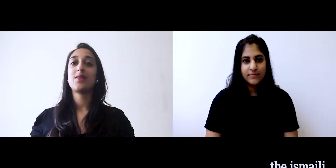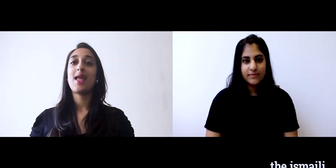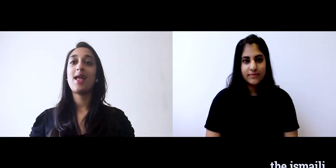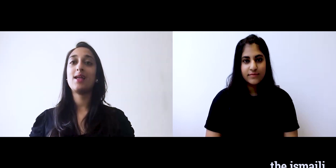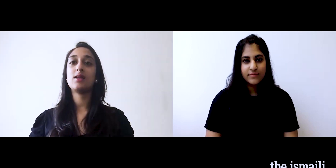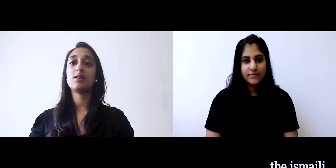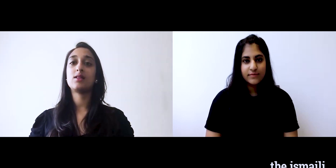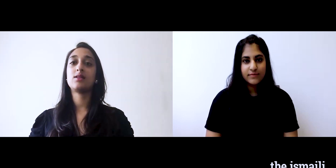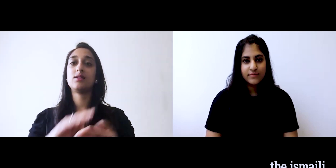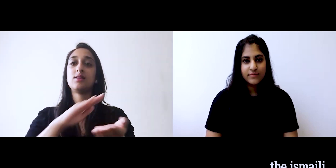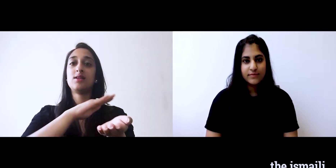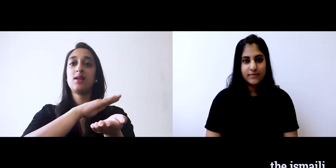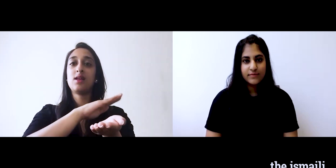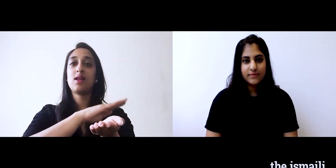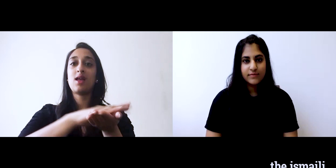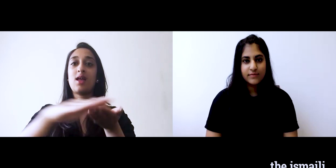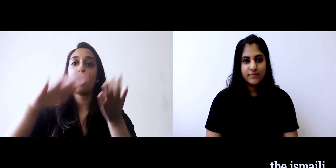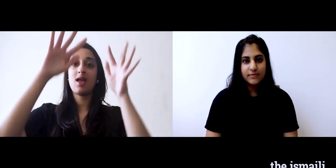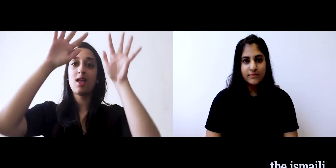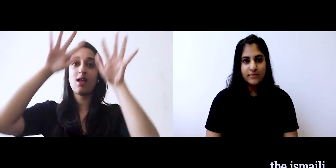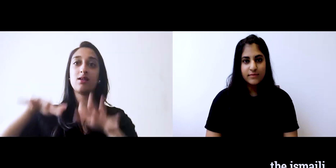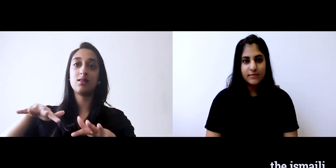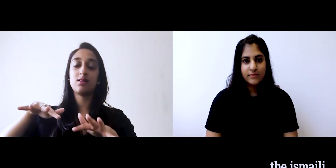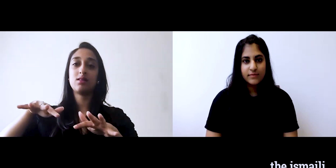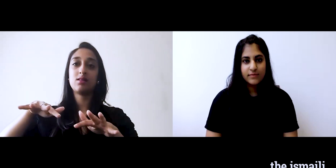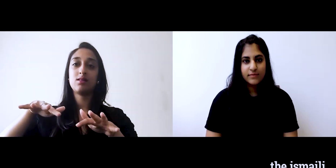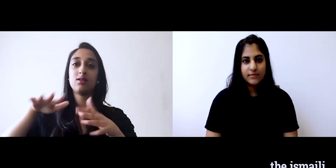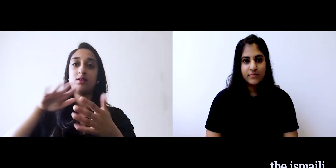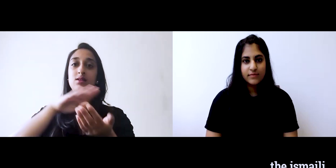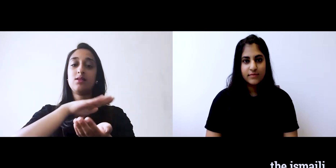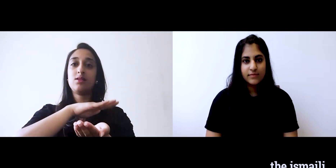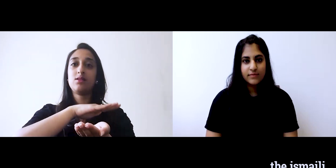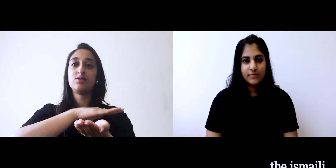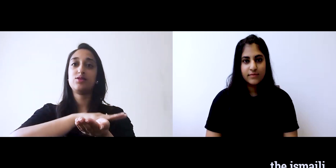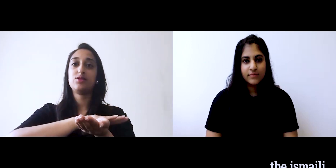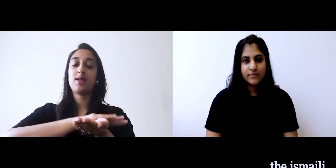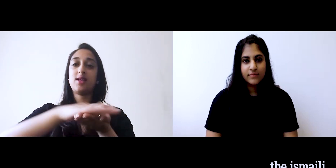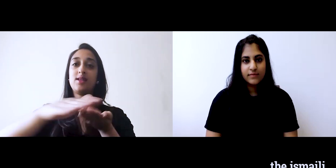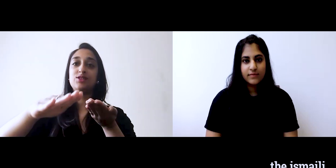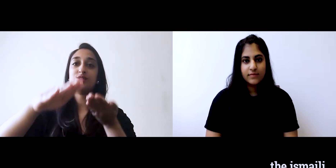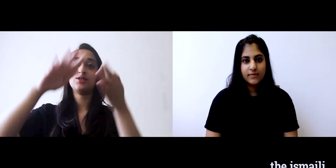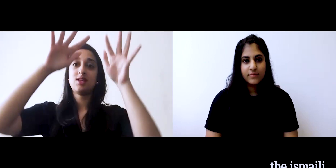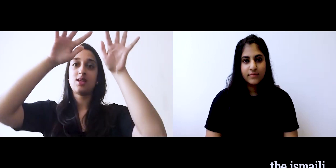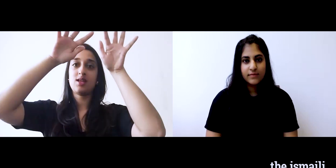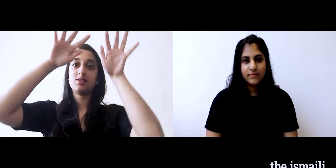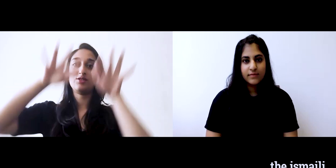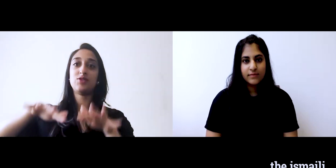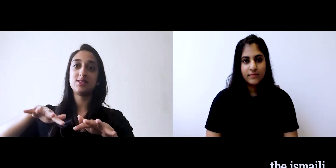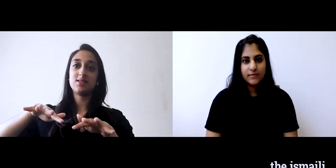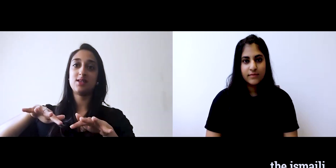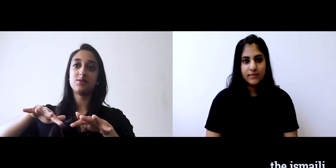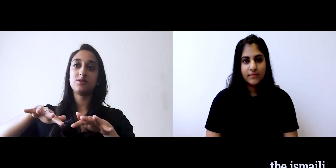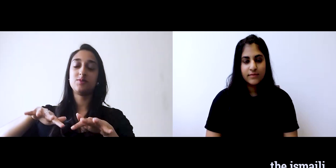Hail, hail "H" then straight down